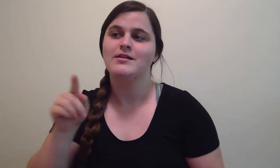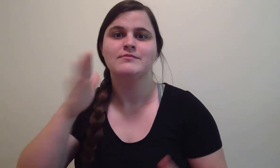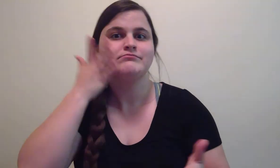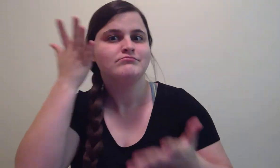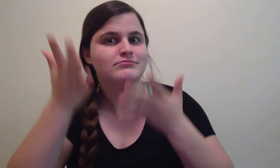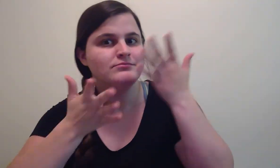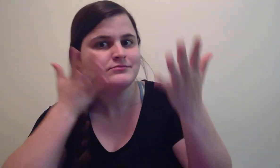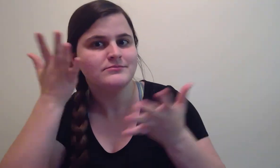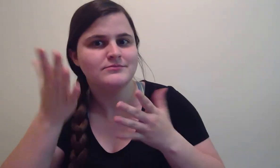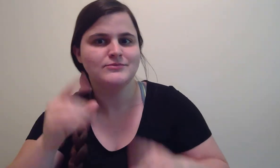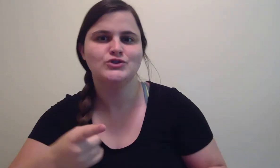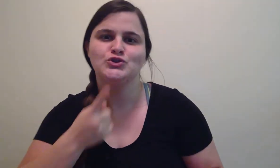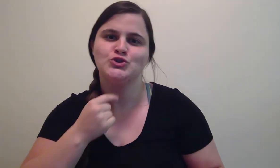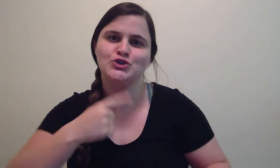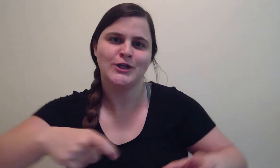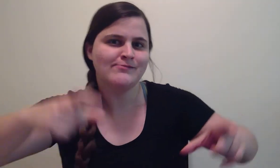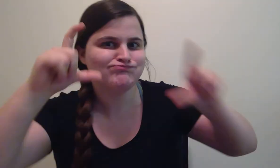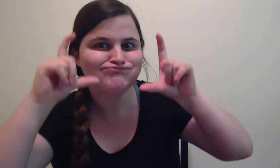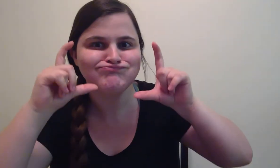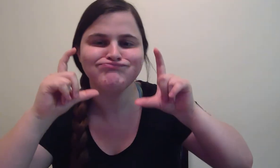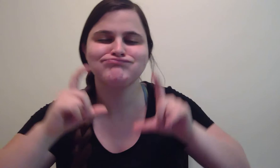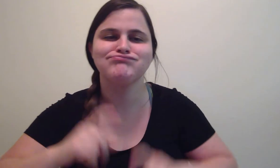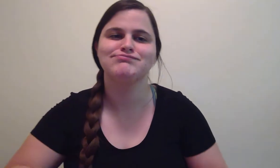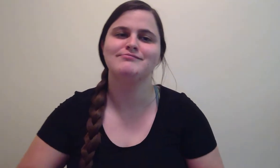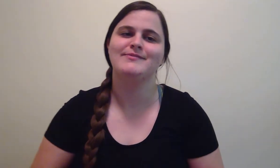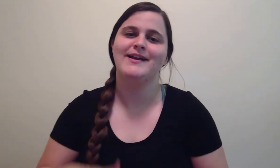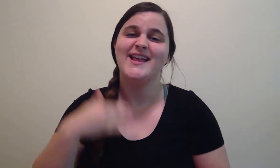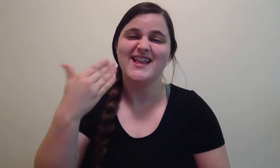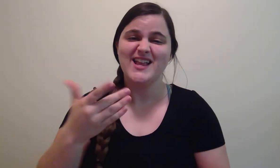and he was so embarrassed that his cheeks turned completely red, and the next thing you know,